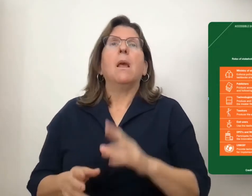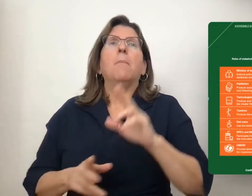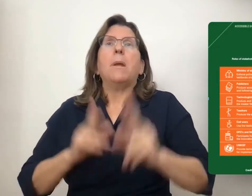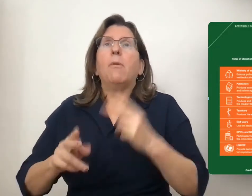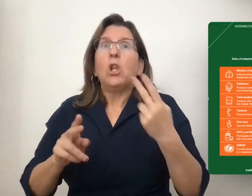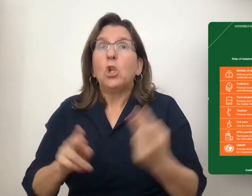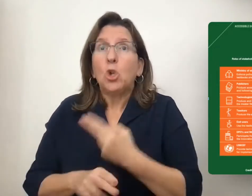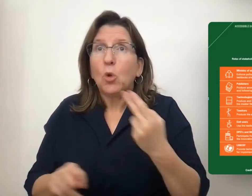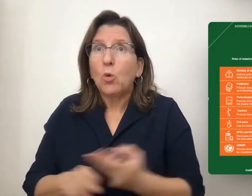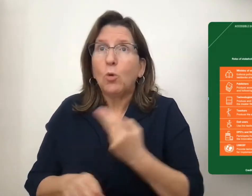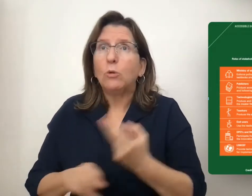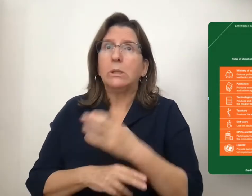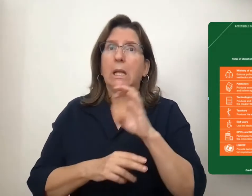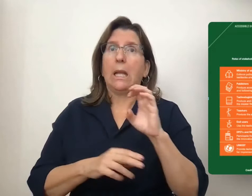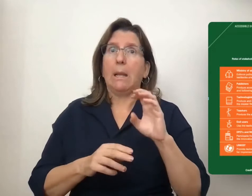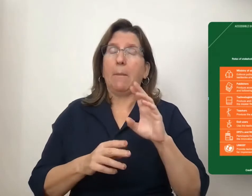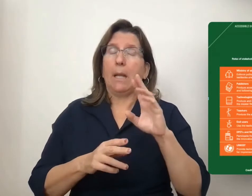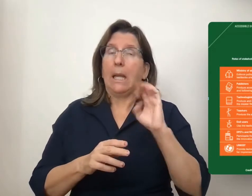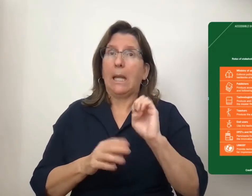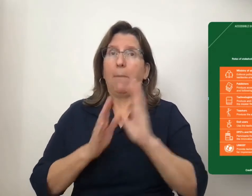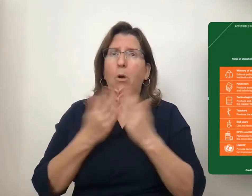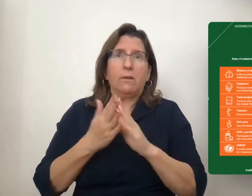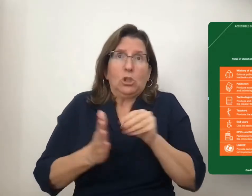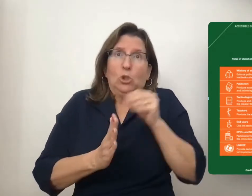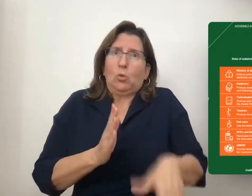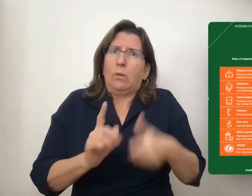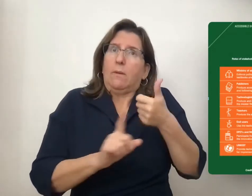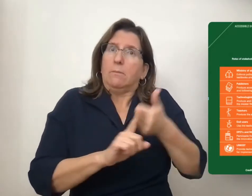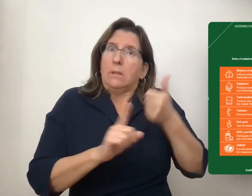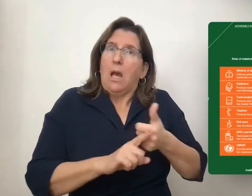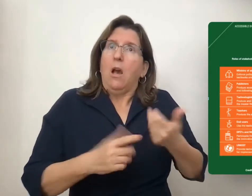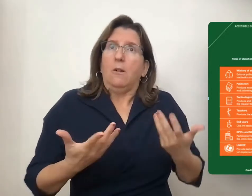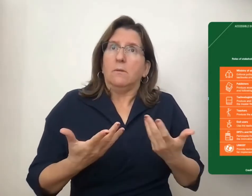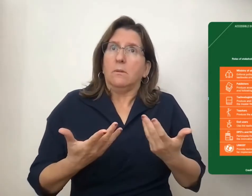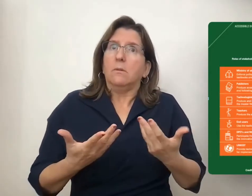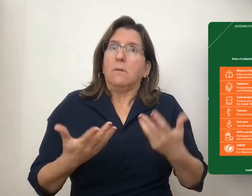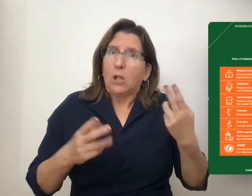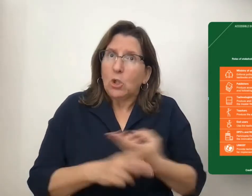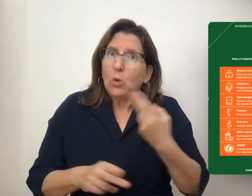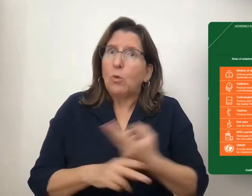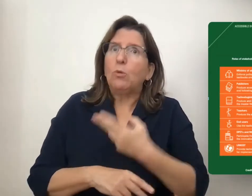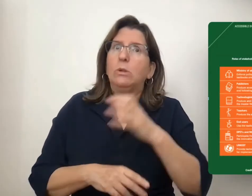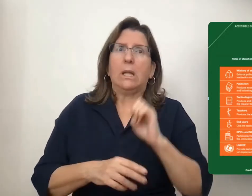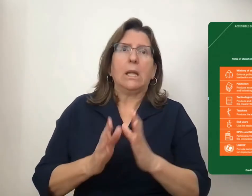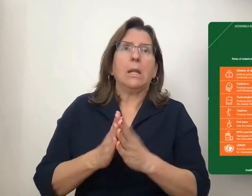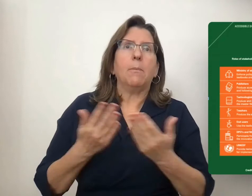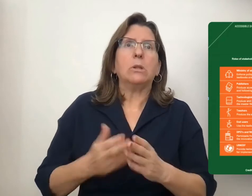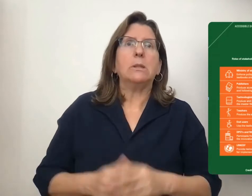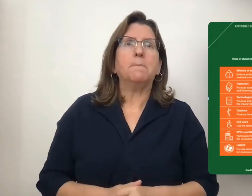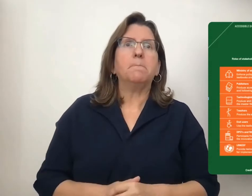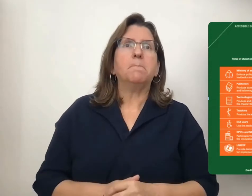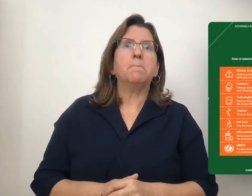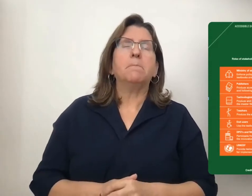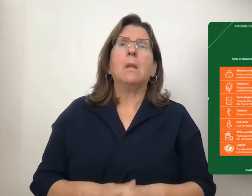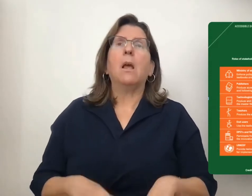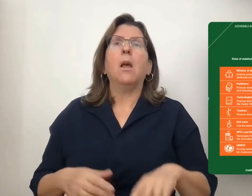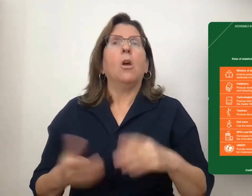Obviously another stakeholder is the end user of the ebook.